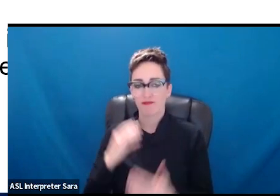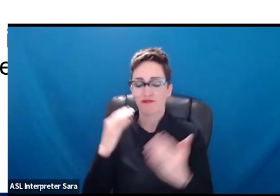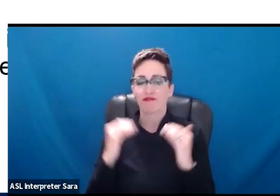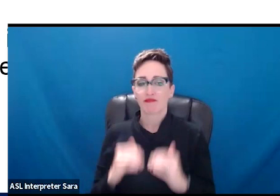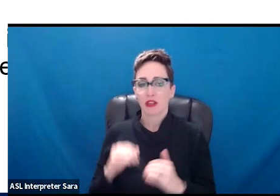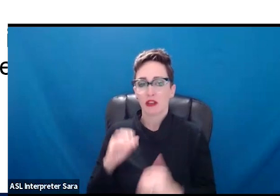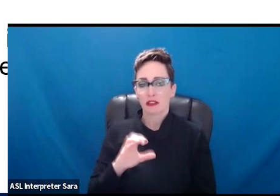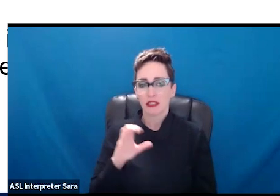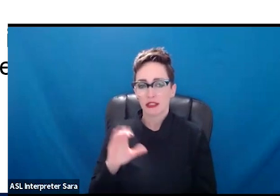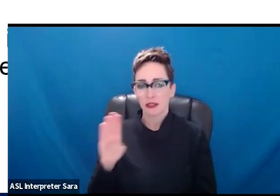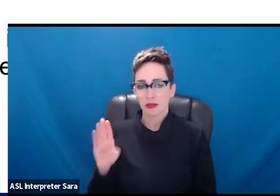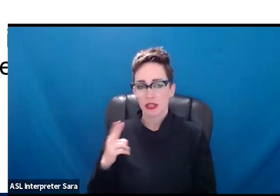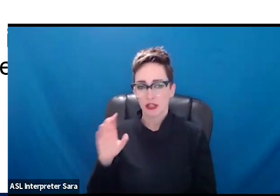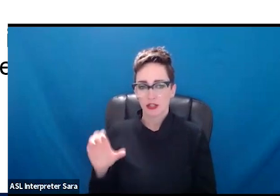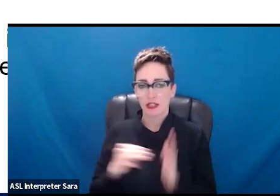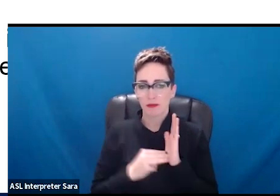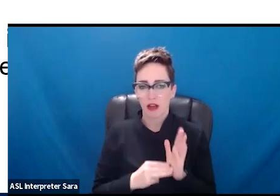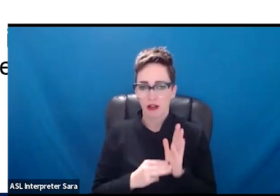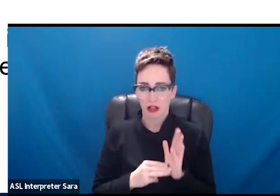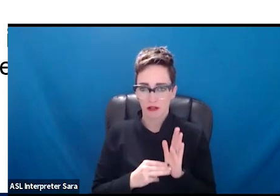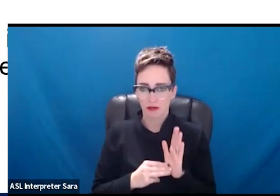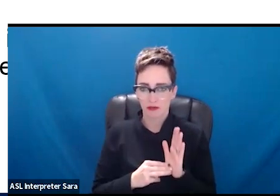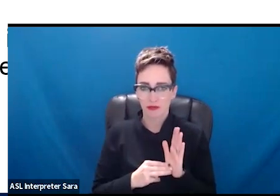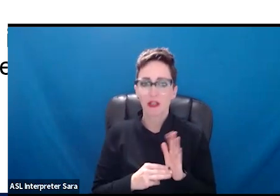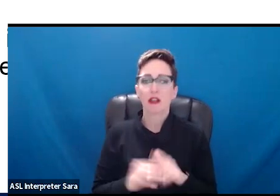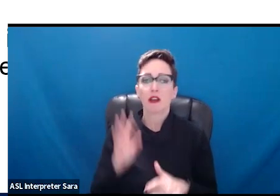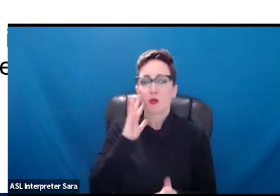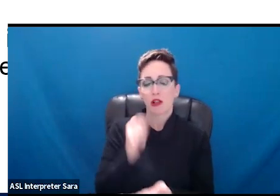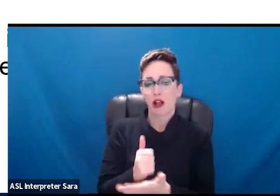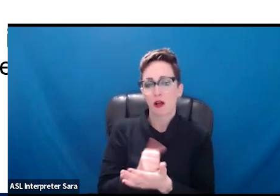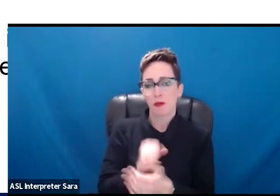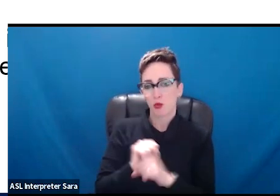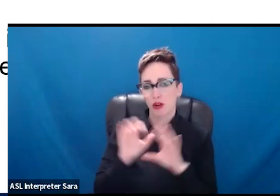with the workforce and technology